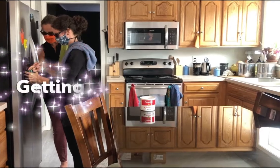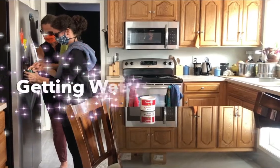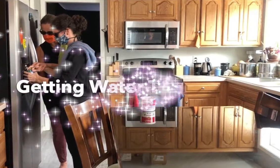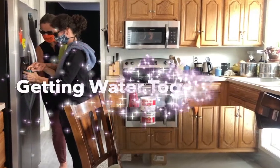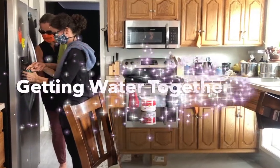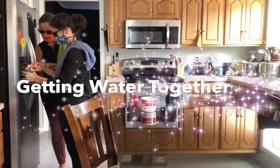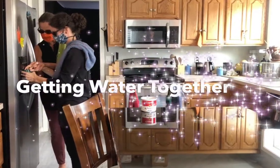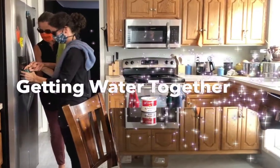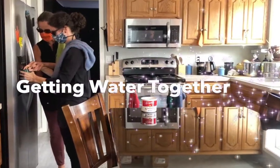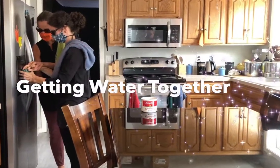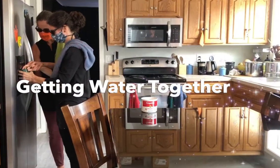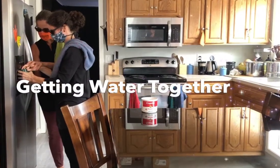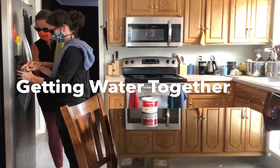[Jelica] Getting water together.